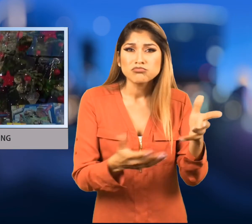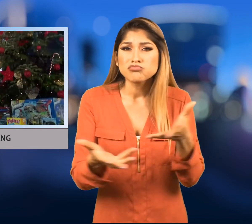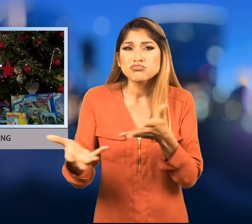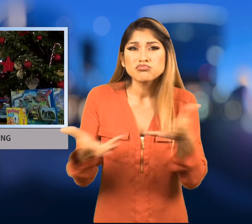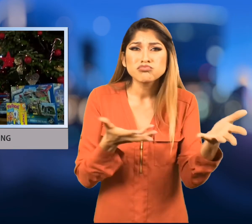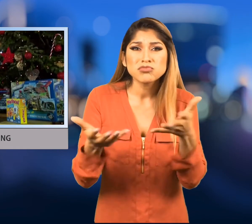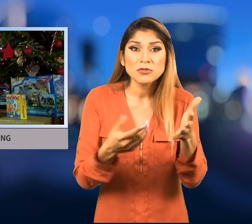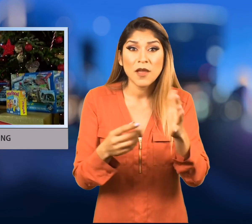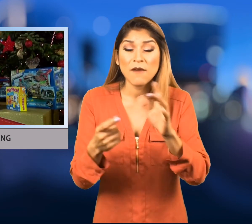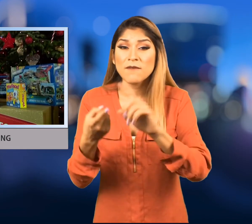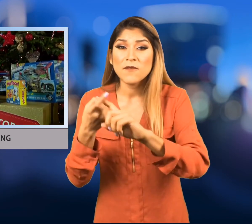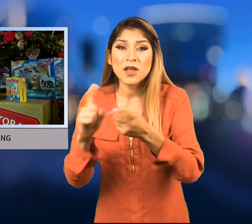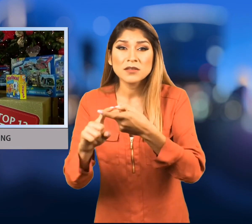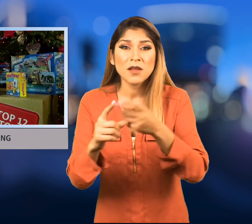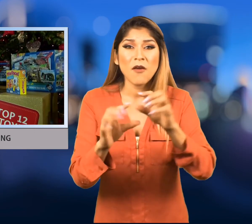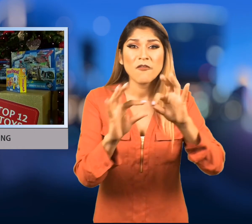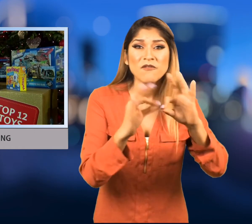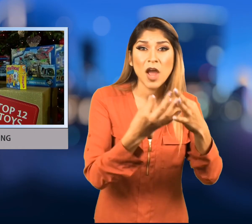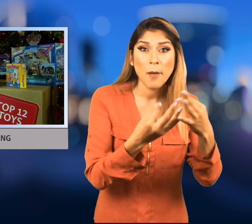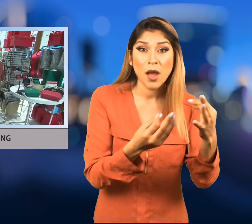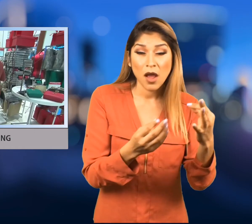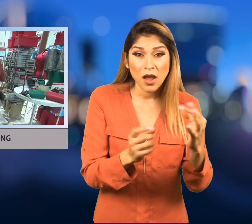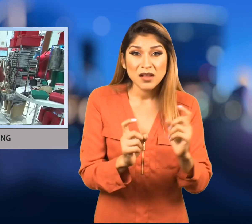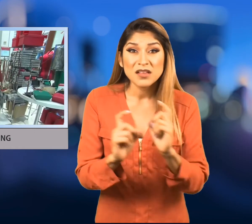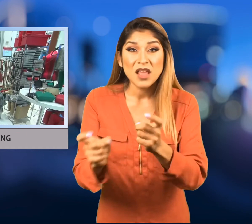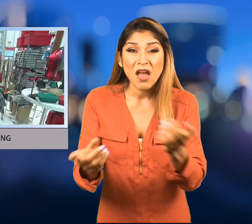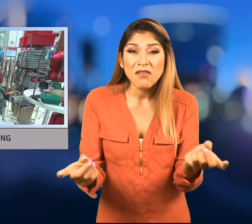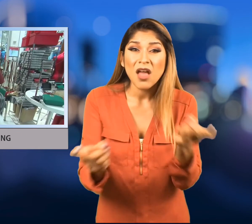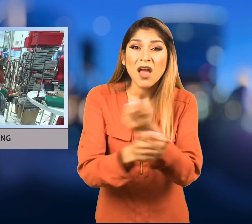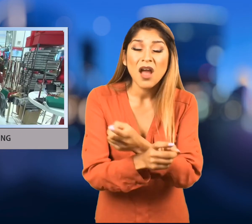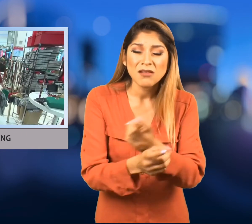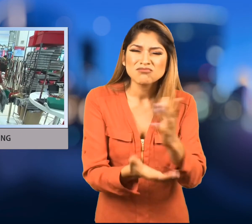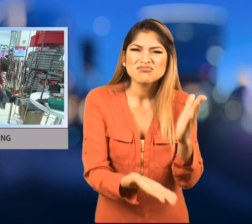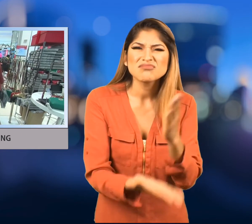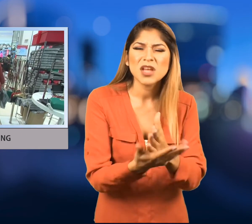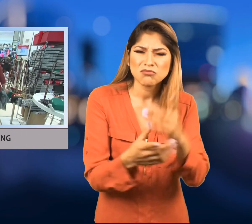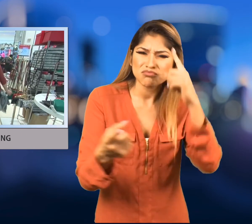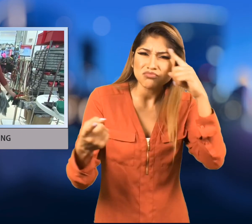that they would give up exchanging gifts if their family and friends